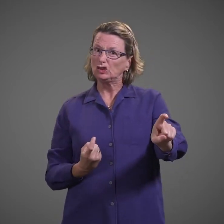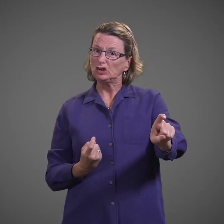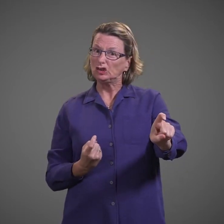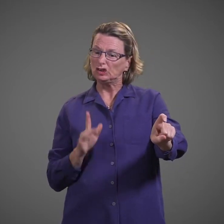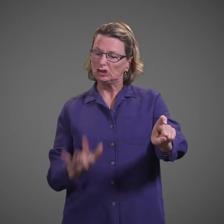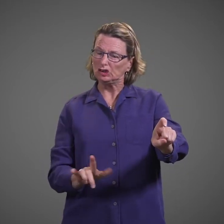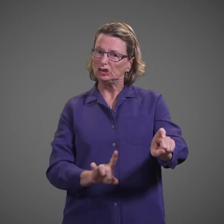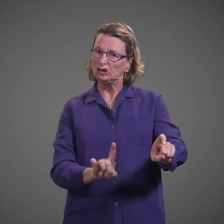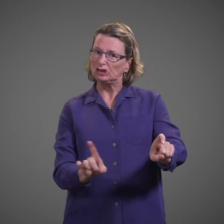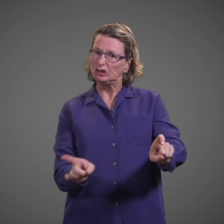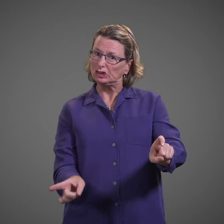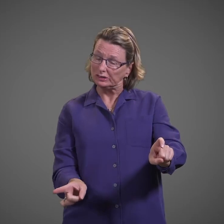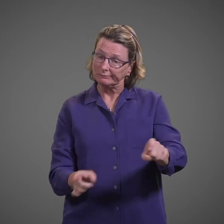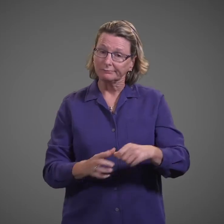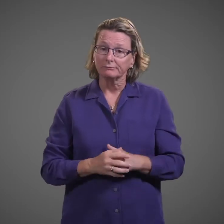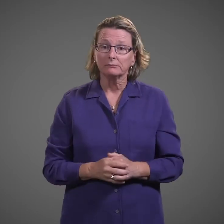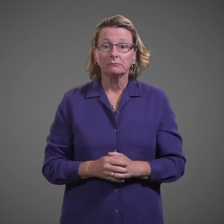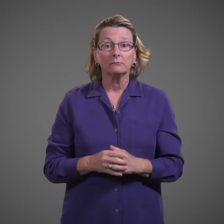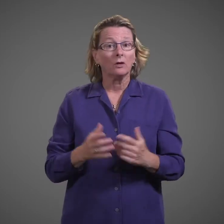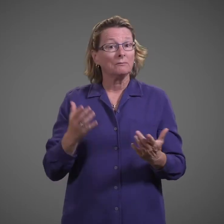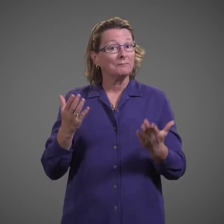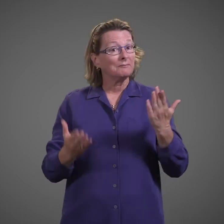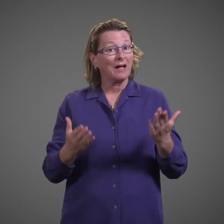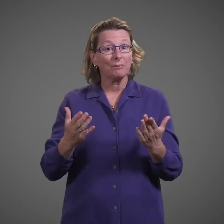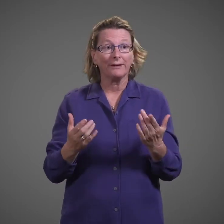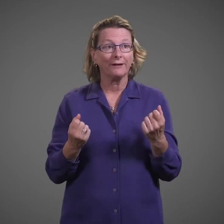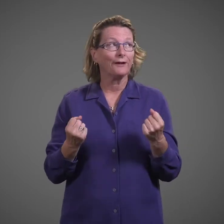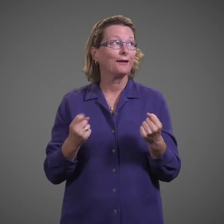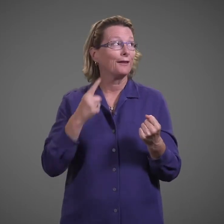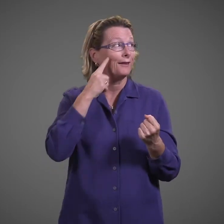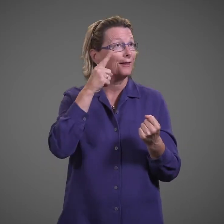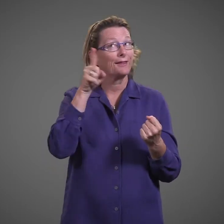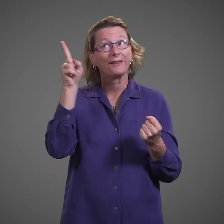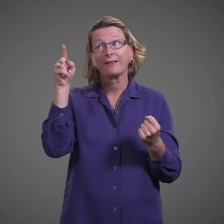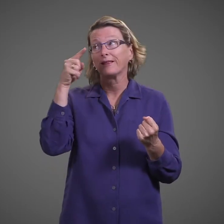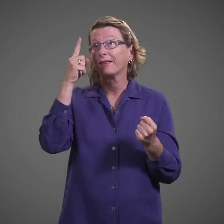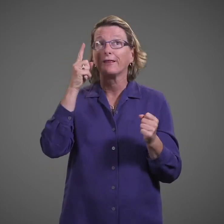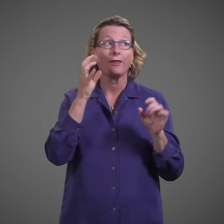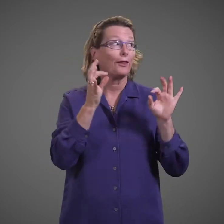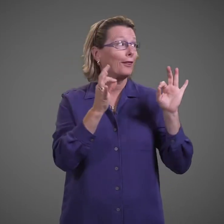Excessive speed may be to blame. Drivers become distracted.